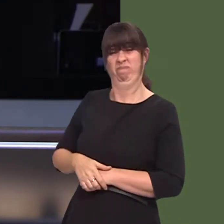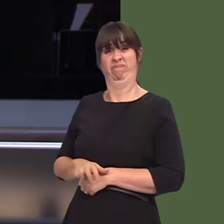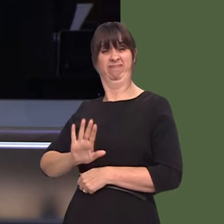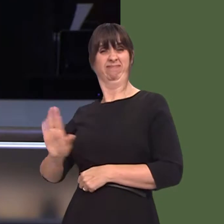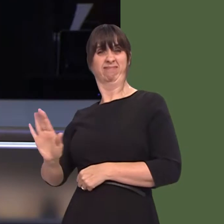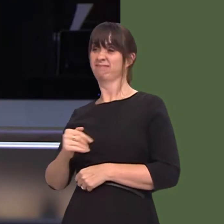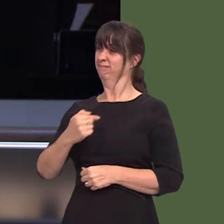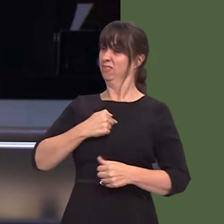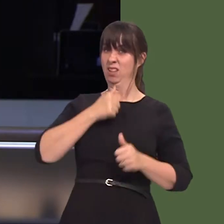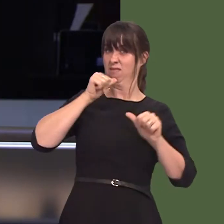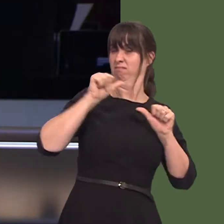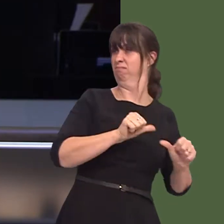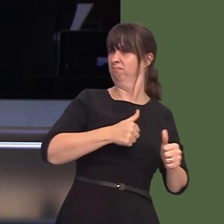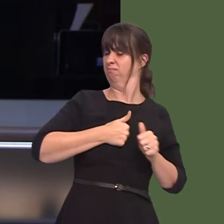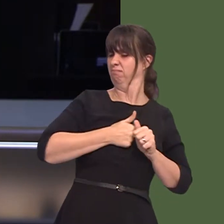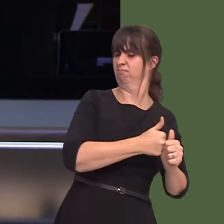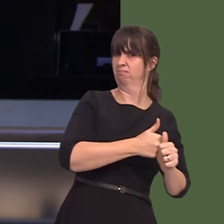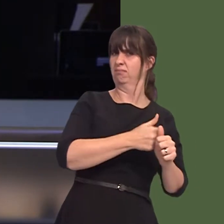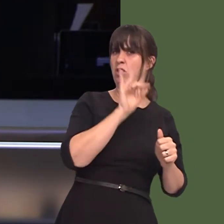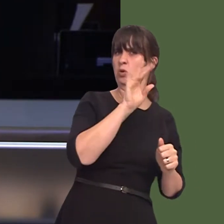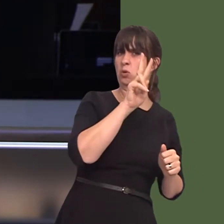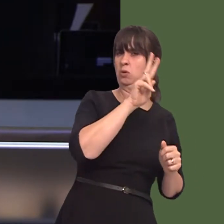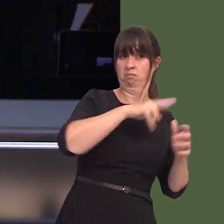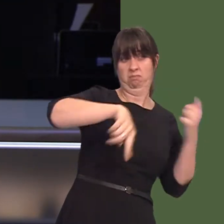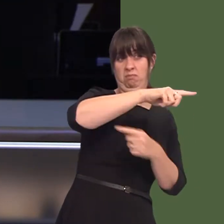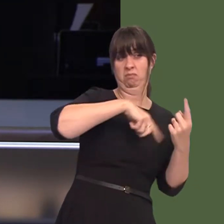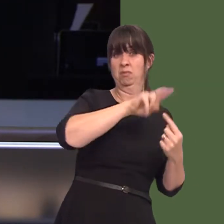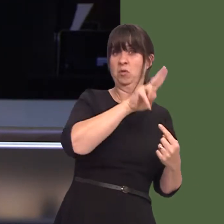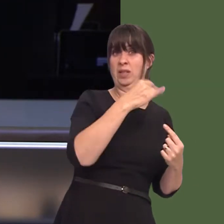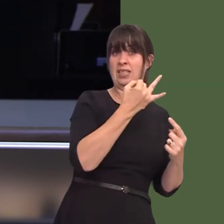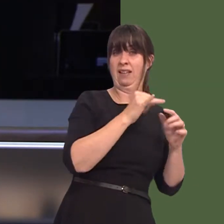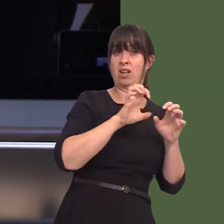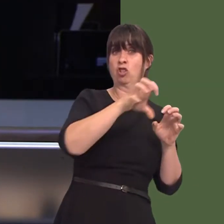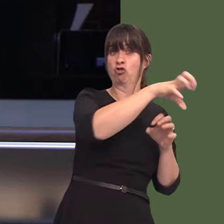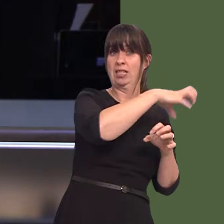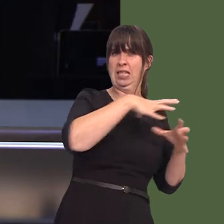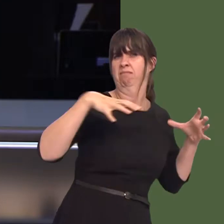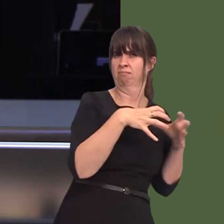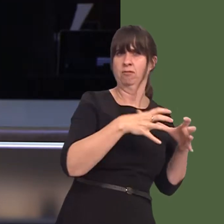because their interests are to keep the remaining members of the EU together, and they want,